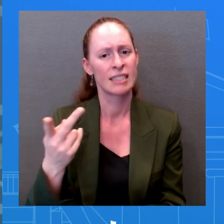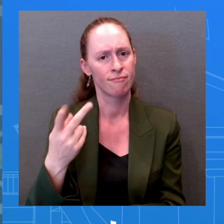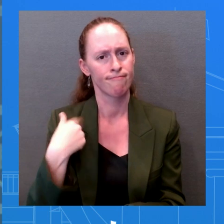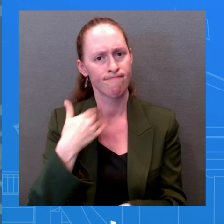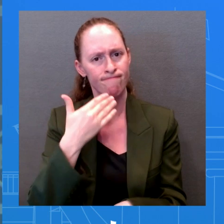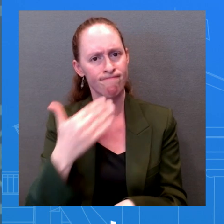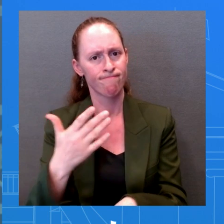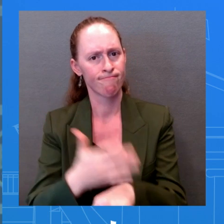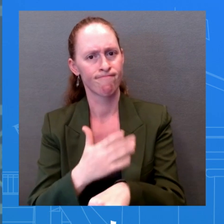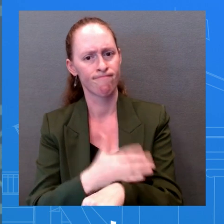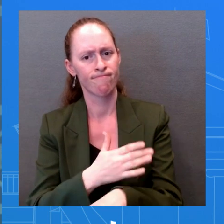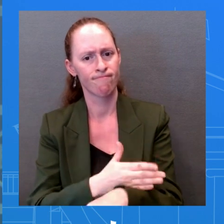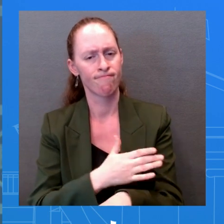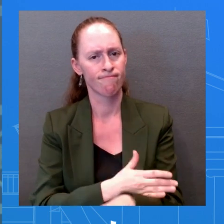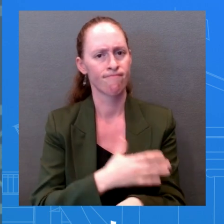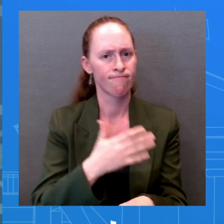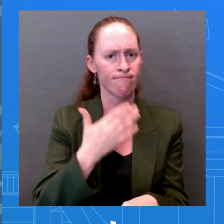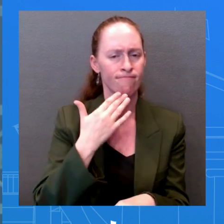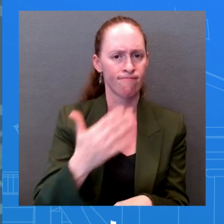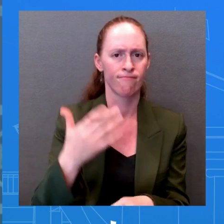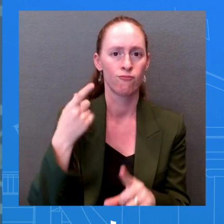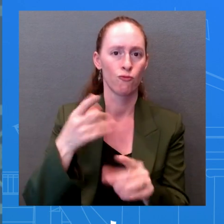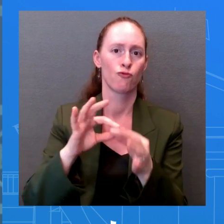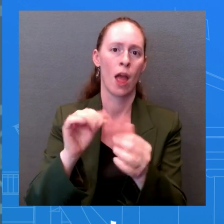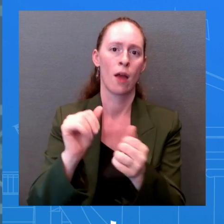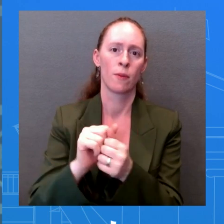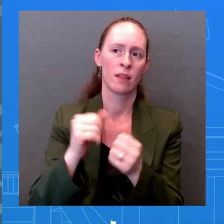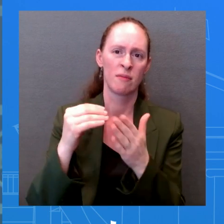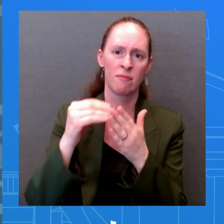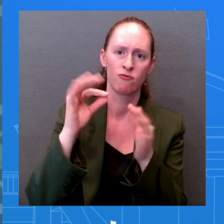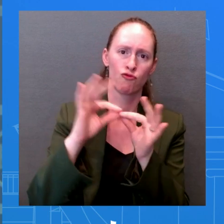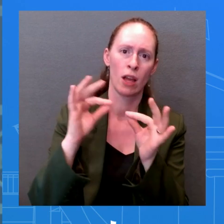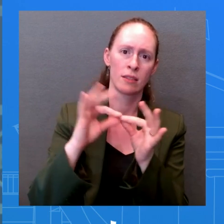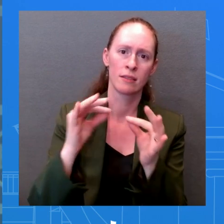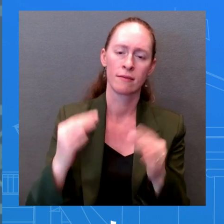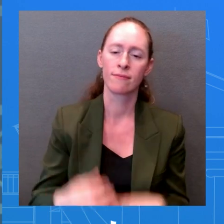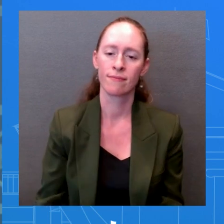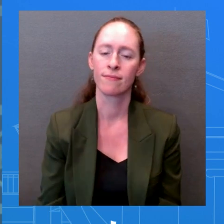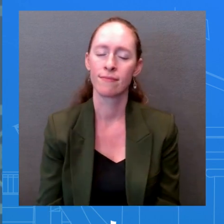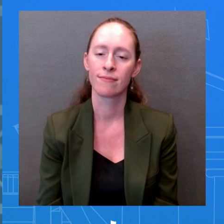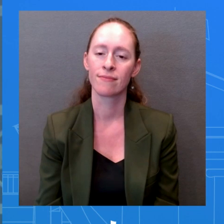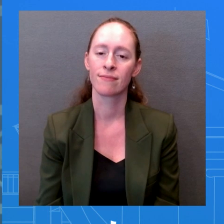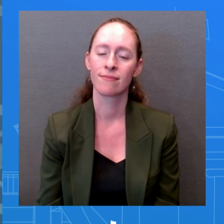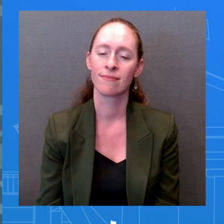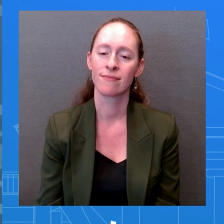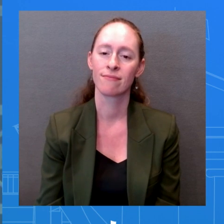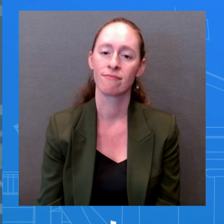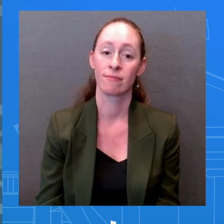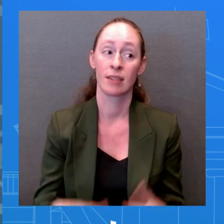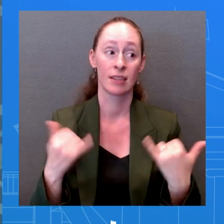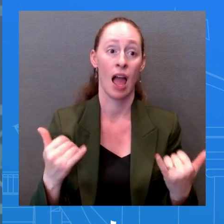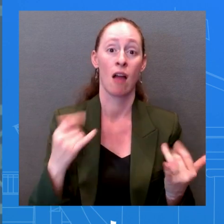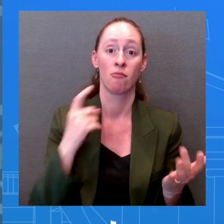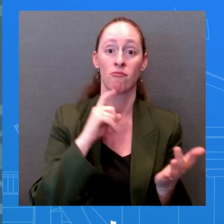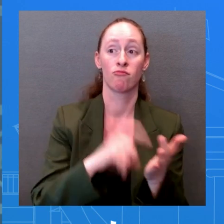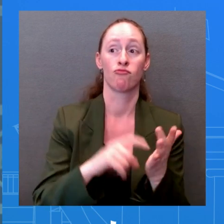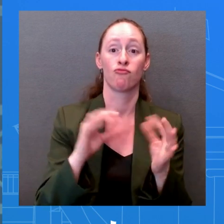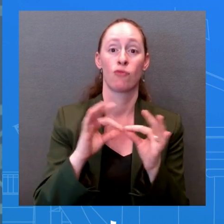Overall, prices have been essentially flat in our country these last two months. That is welcome news for American families.